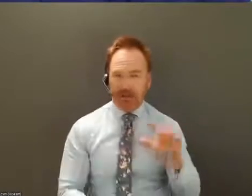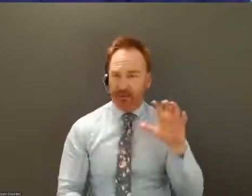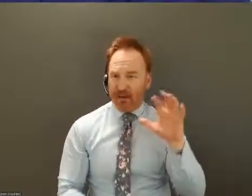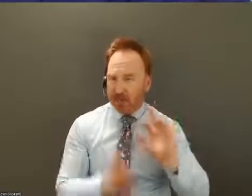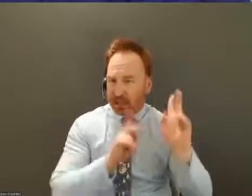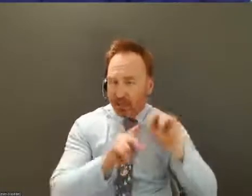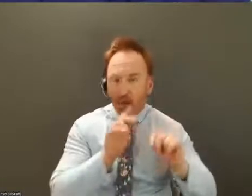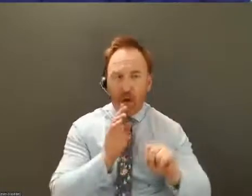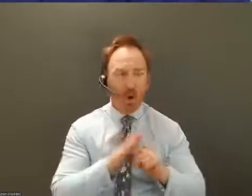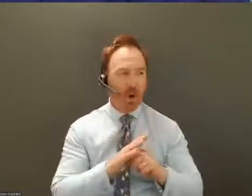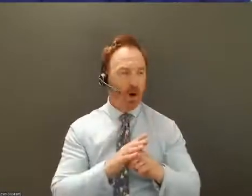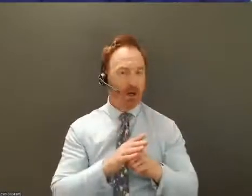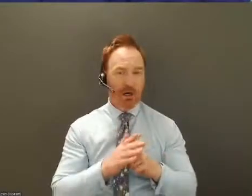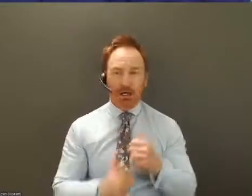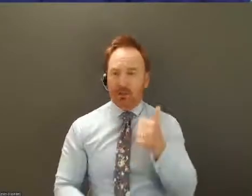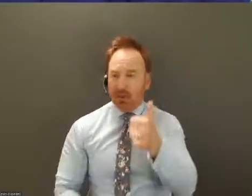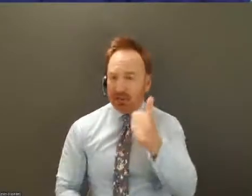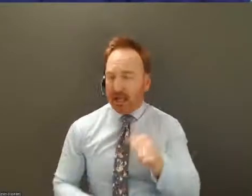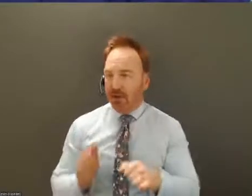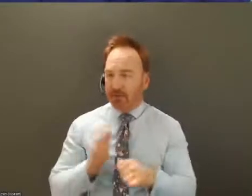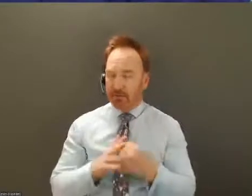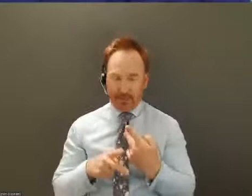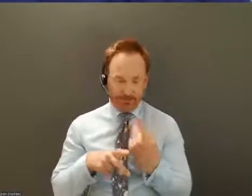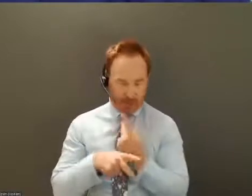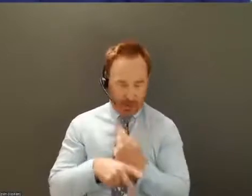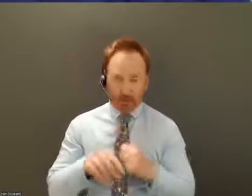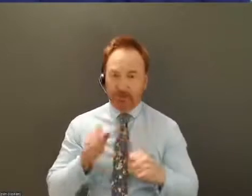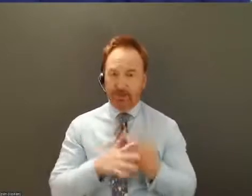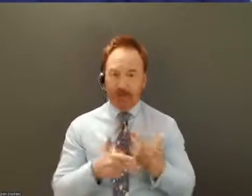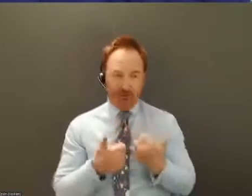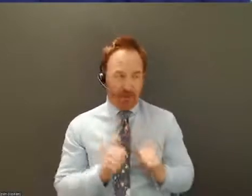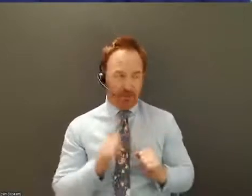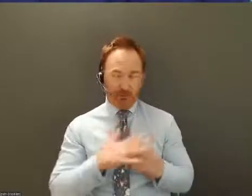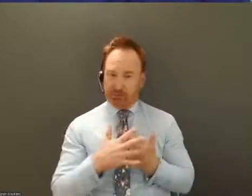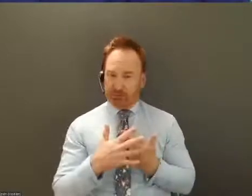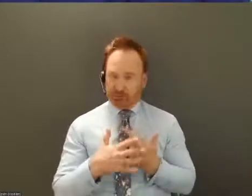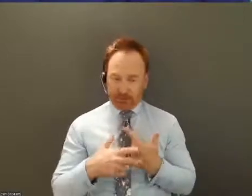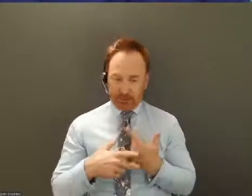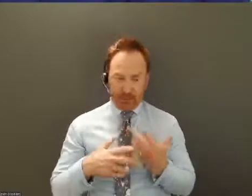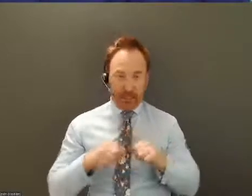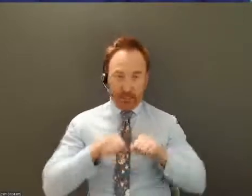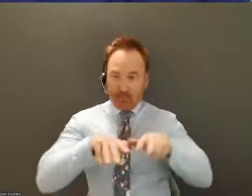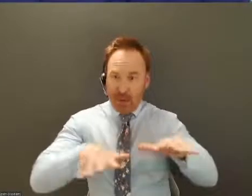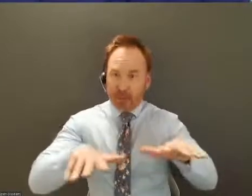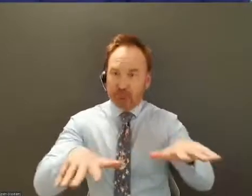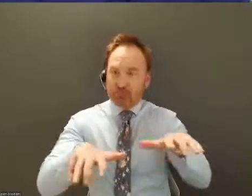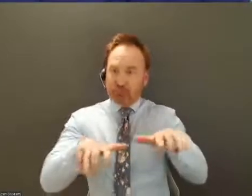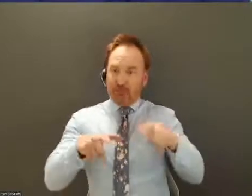different. In this outbreak we have a total